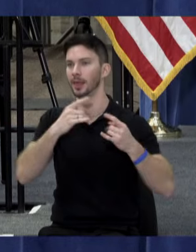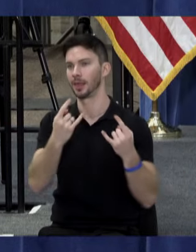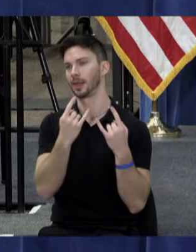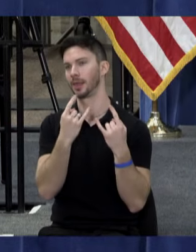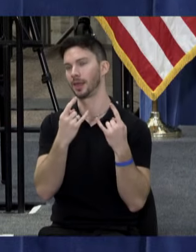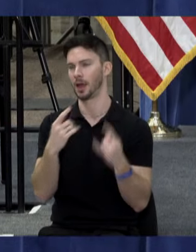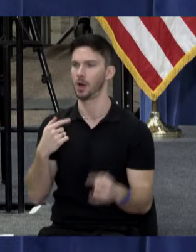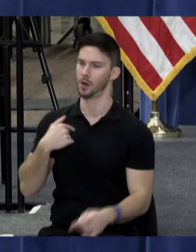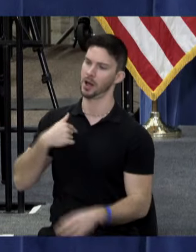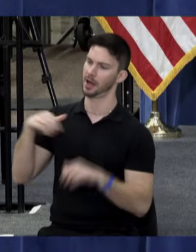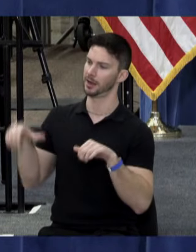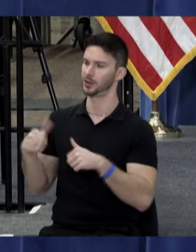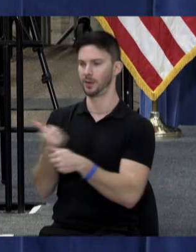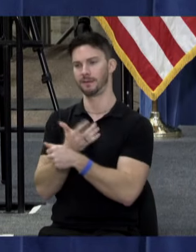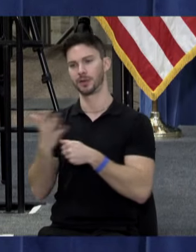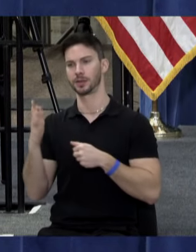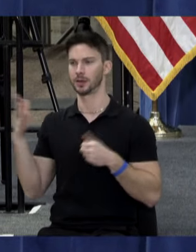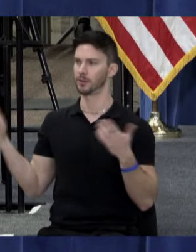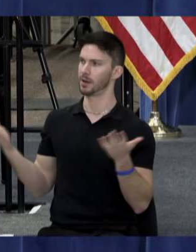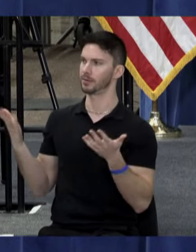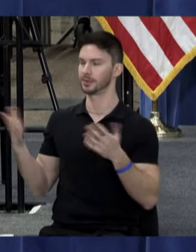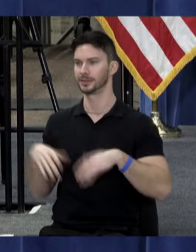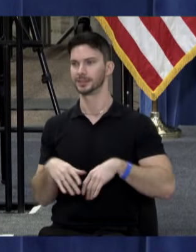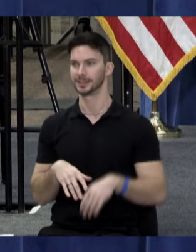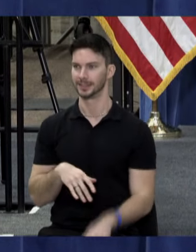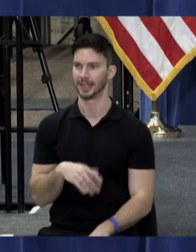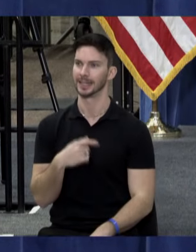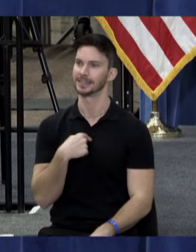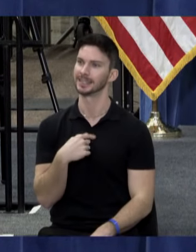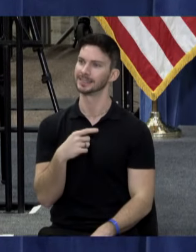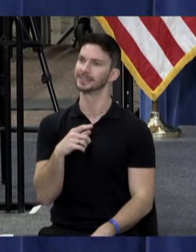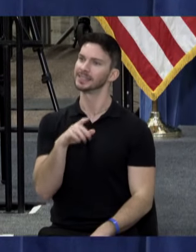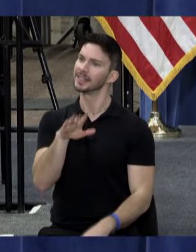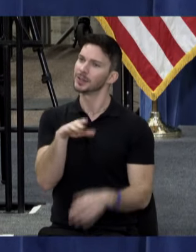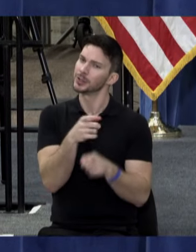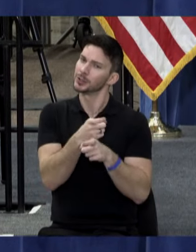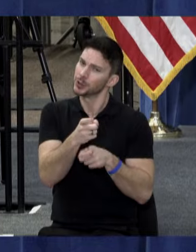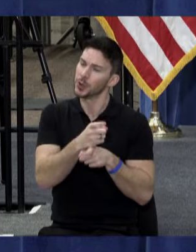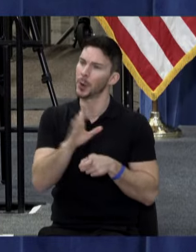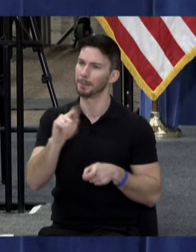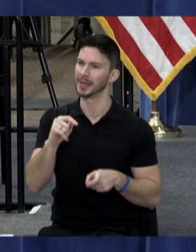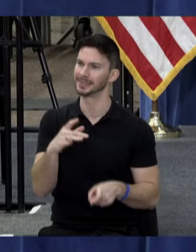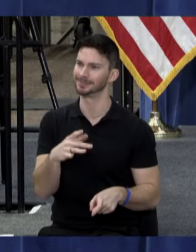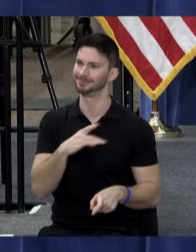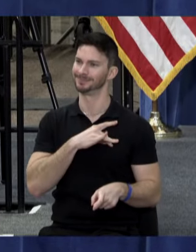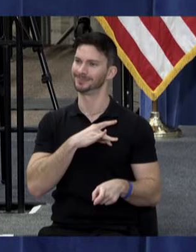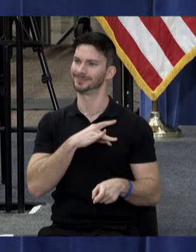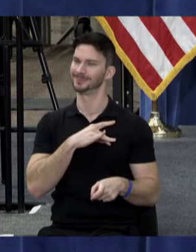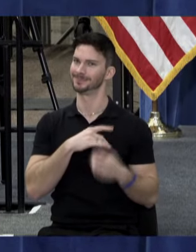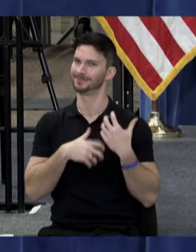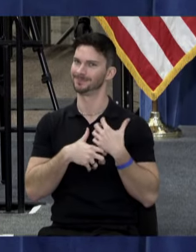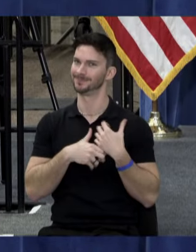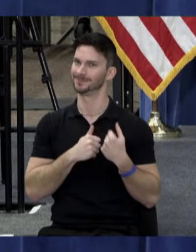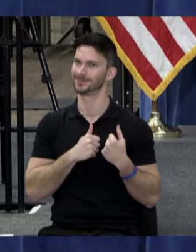here. And it was a joke, you know, but it hurt me because I understand caregiving and it is a